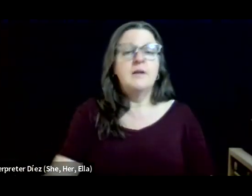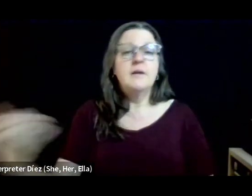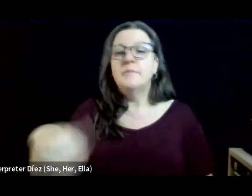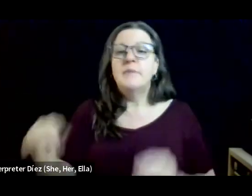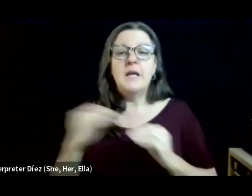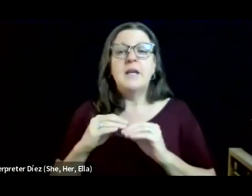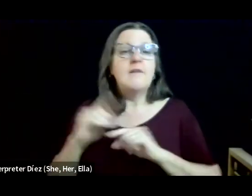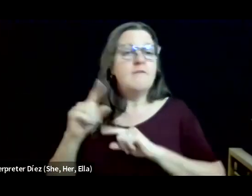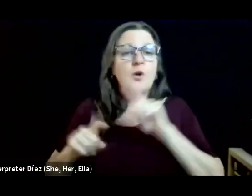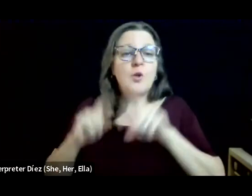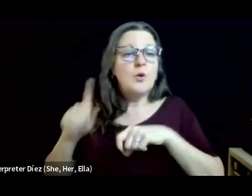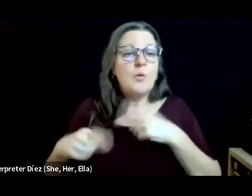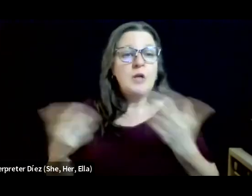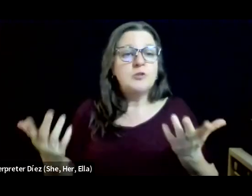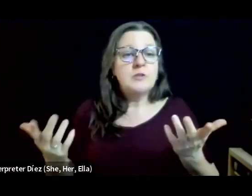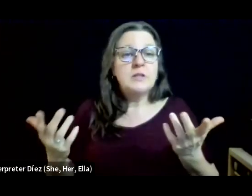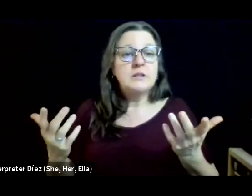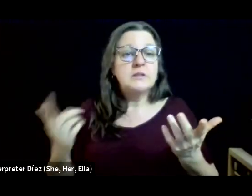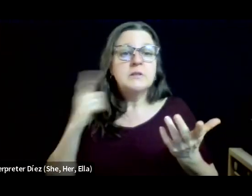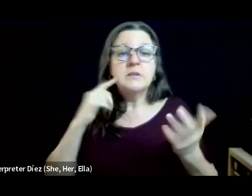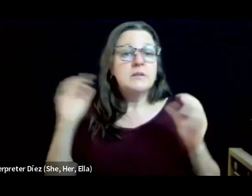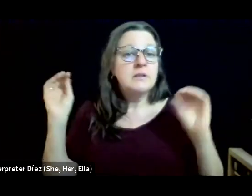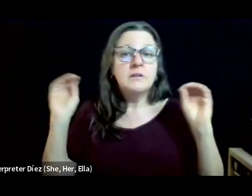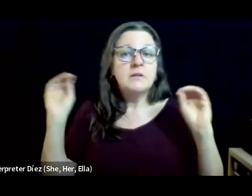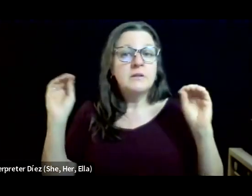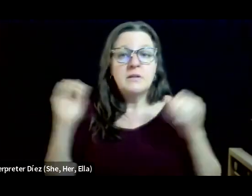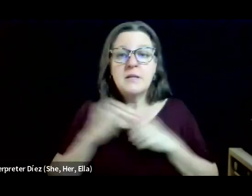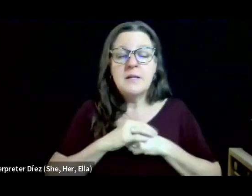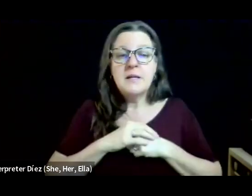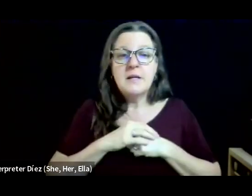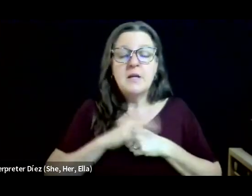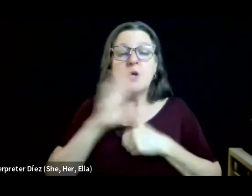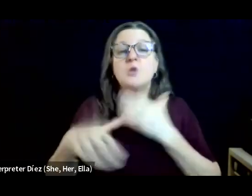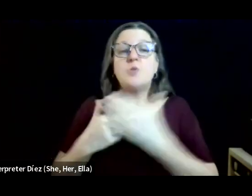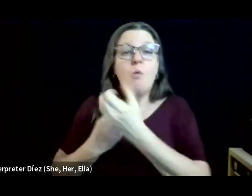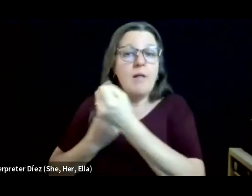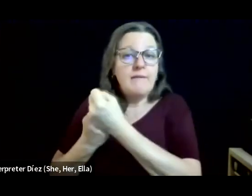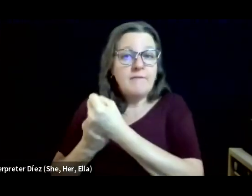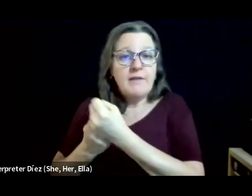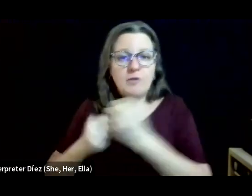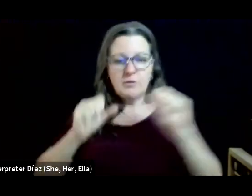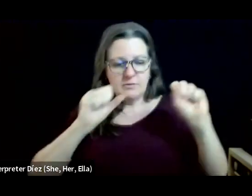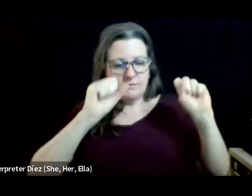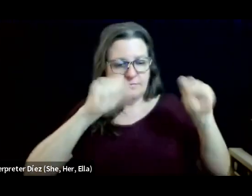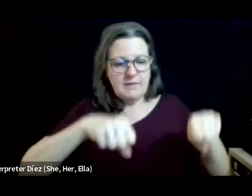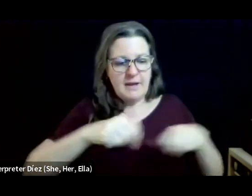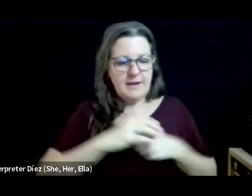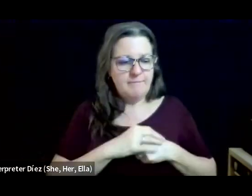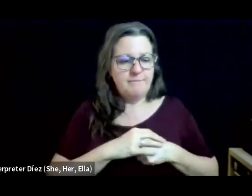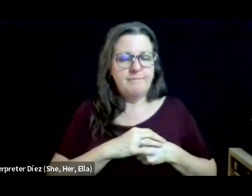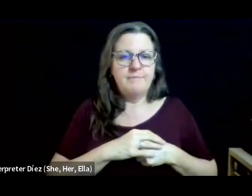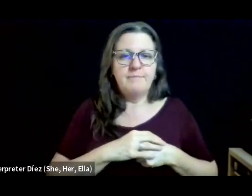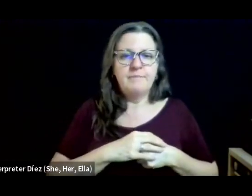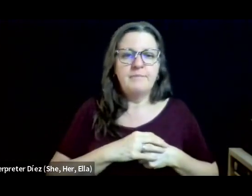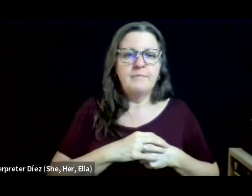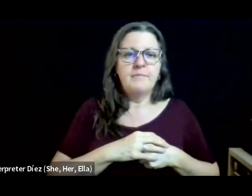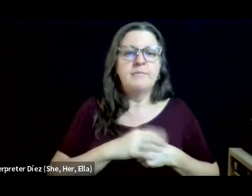Hearing none advice. Approved. All in favor? Aye. Passes unanimously.